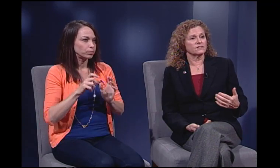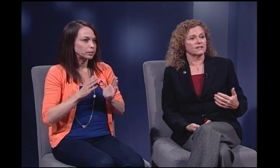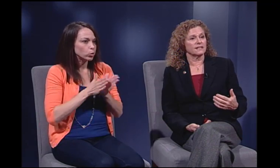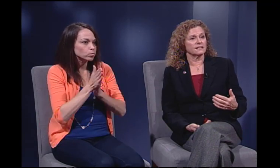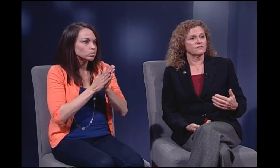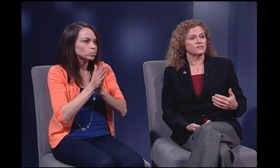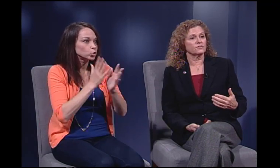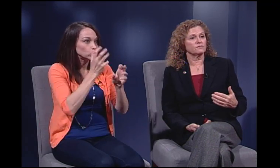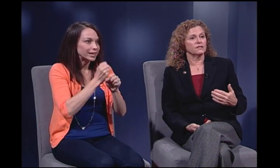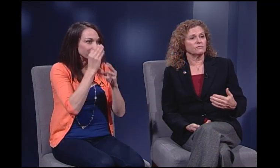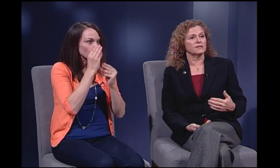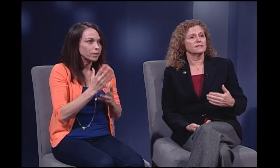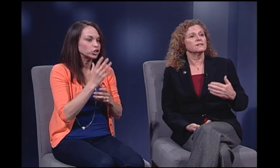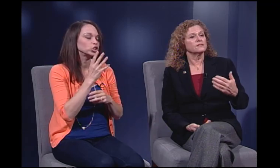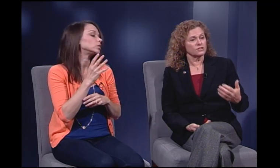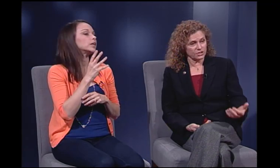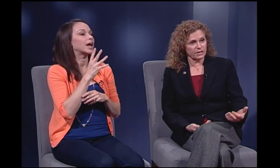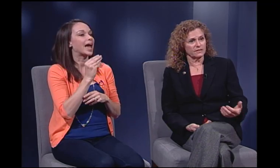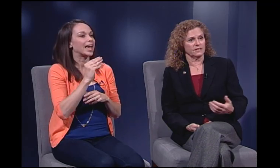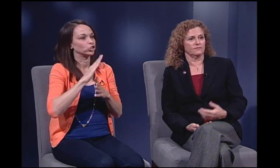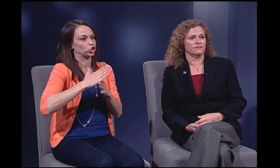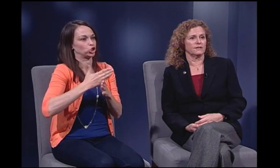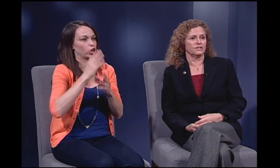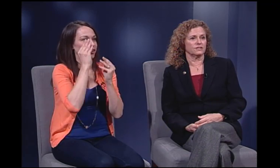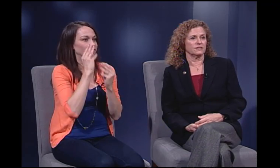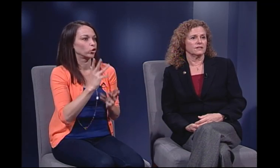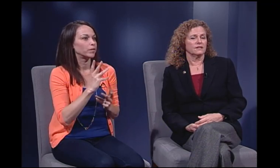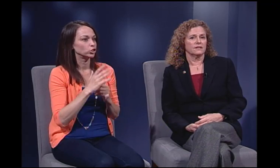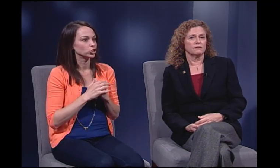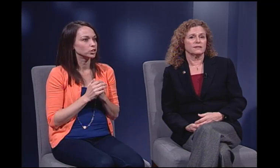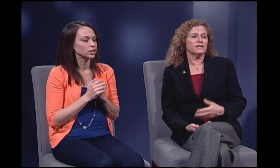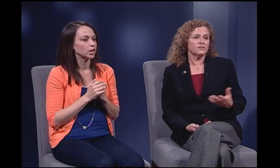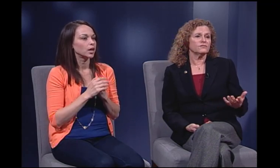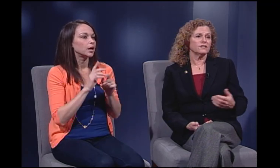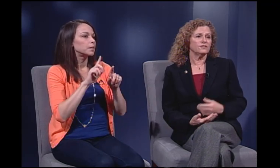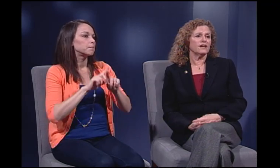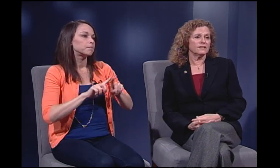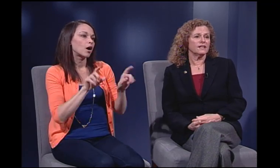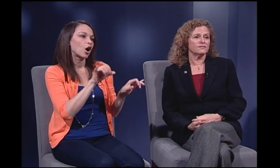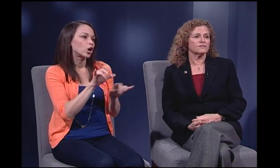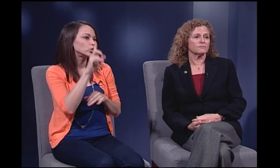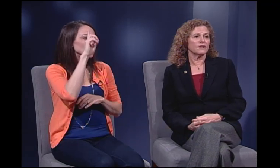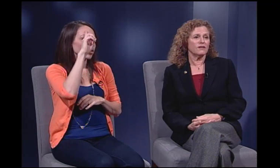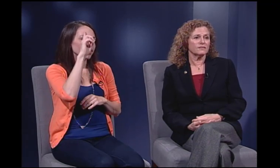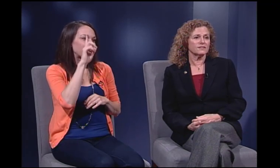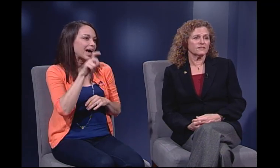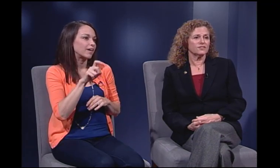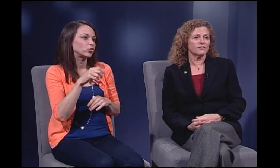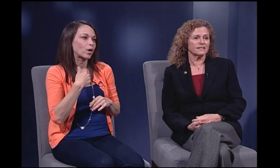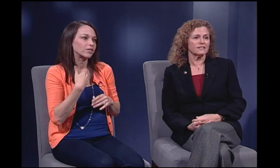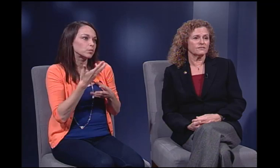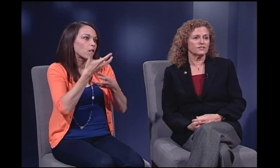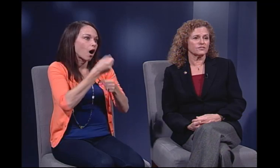and elected officials being willing to share the information, but I also think you have to have some confidence in your elected officials.